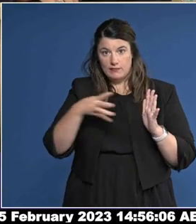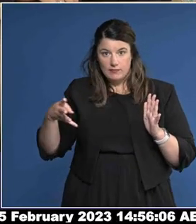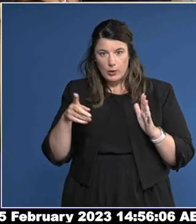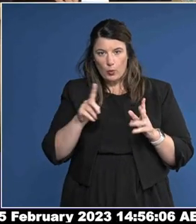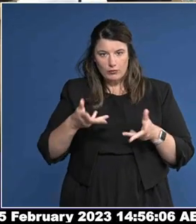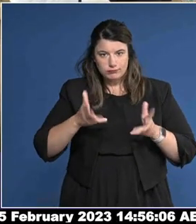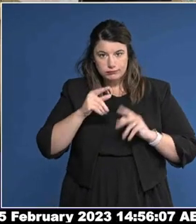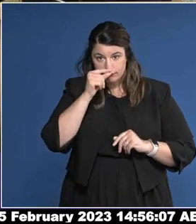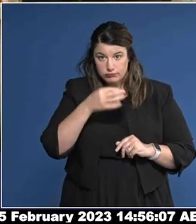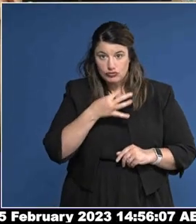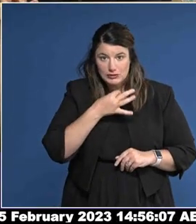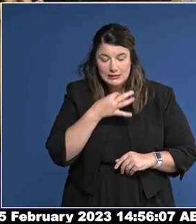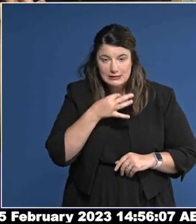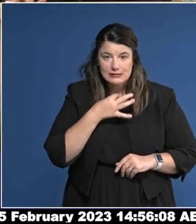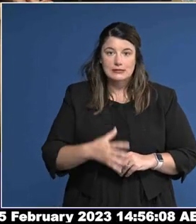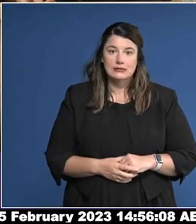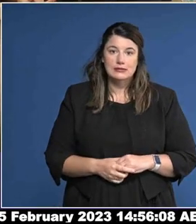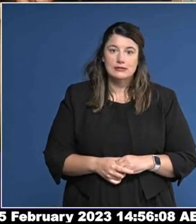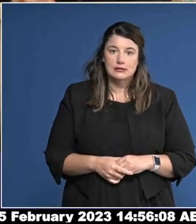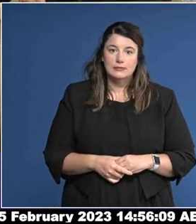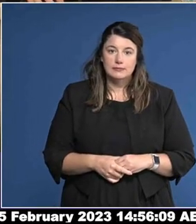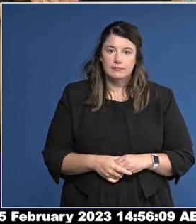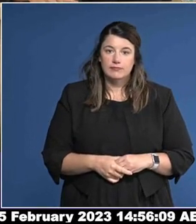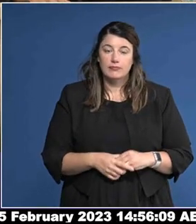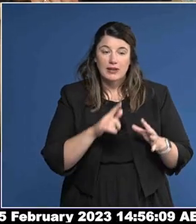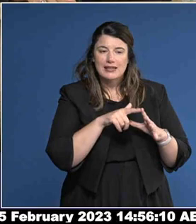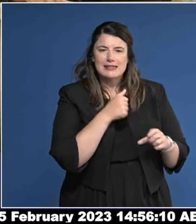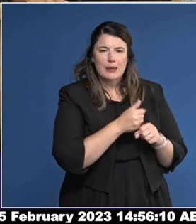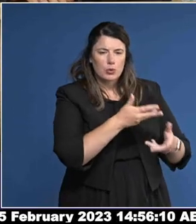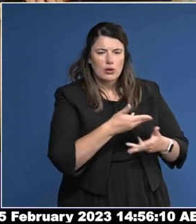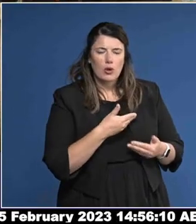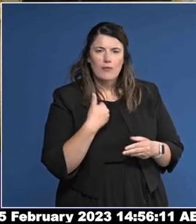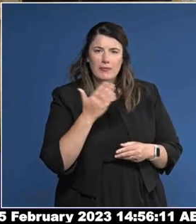In relation to the example that was provided before in regards to the individual client